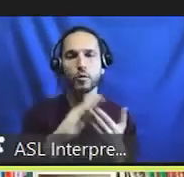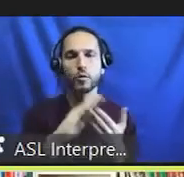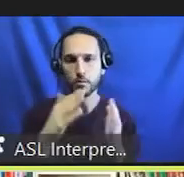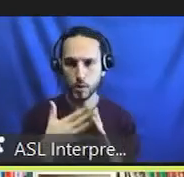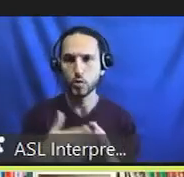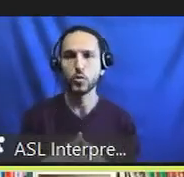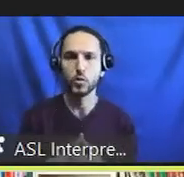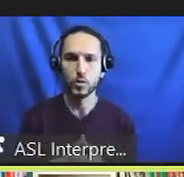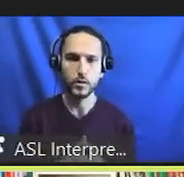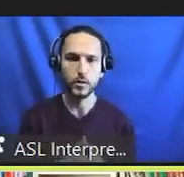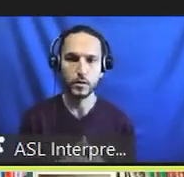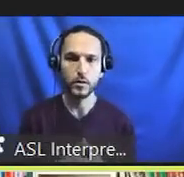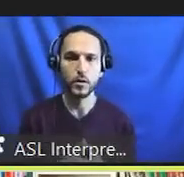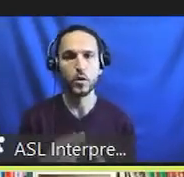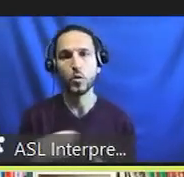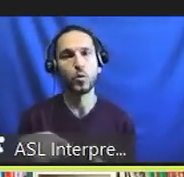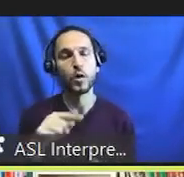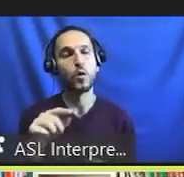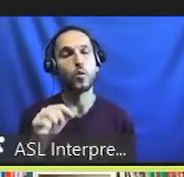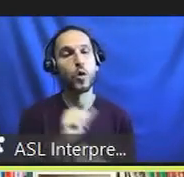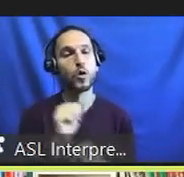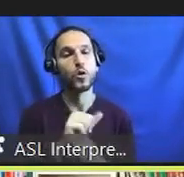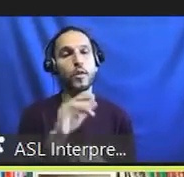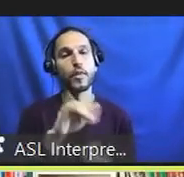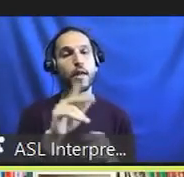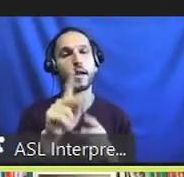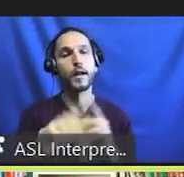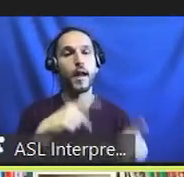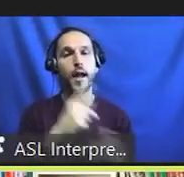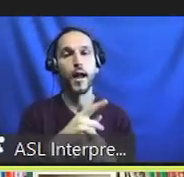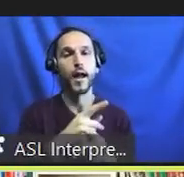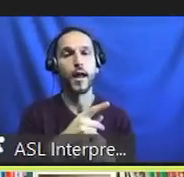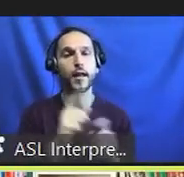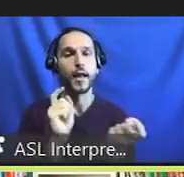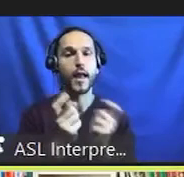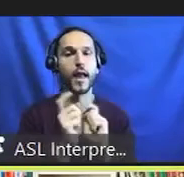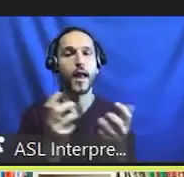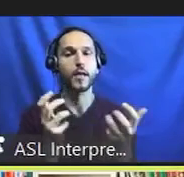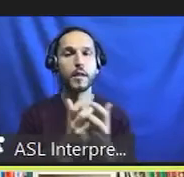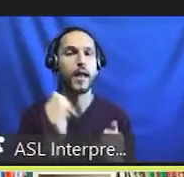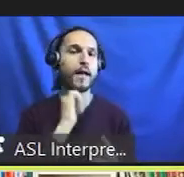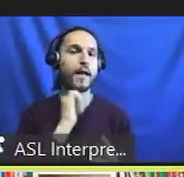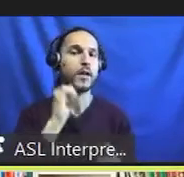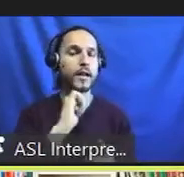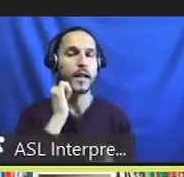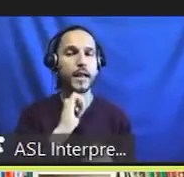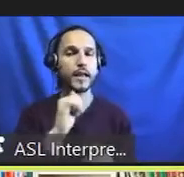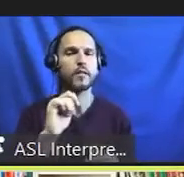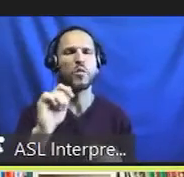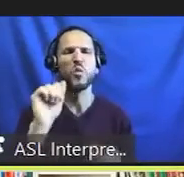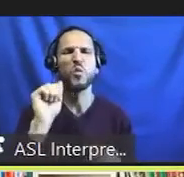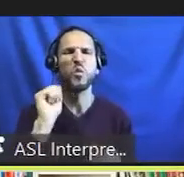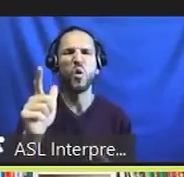And we work in these accommodations every single day in all 50 states.